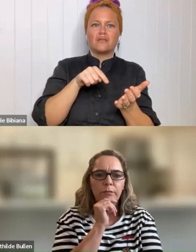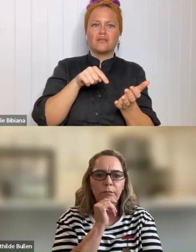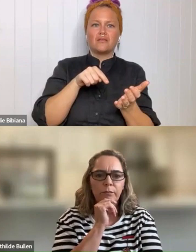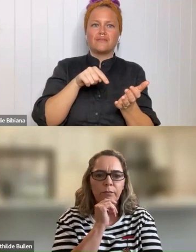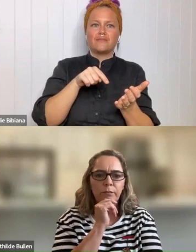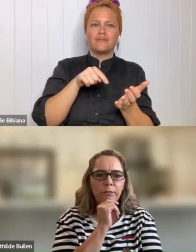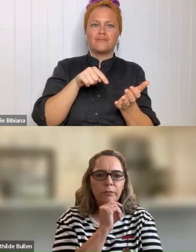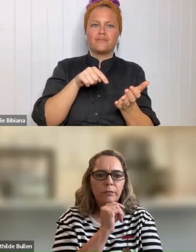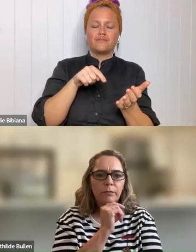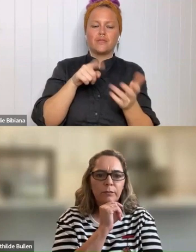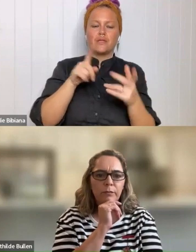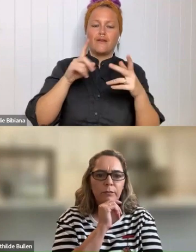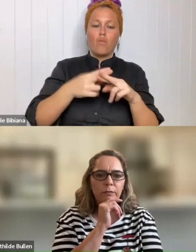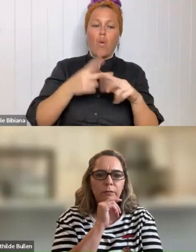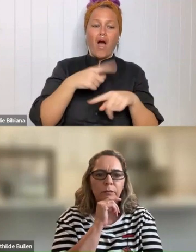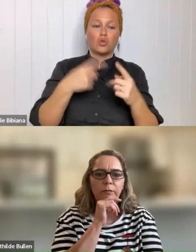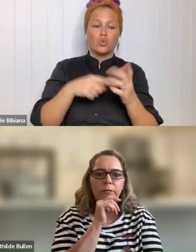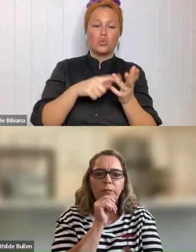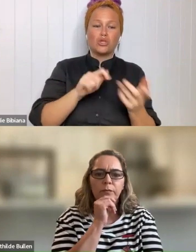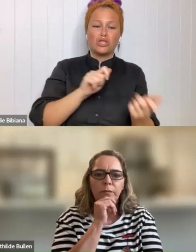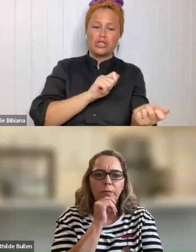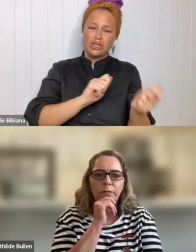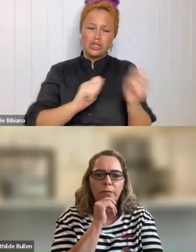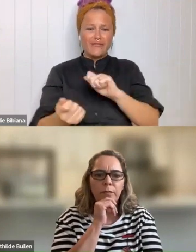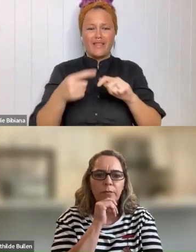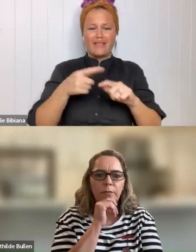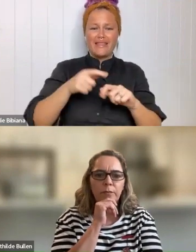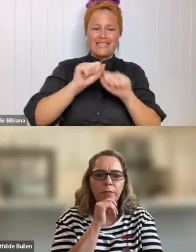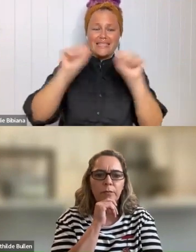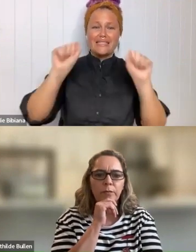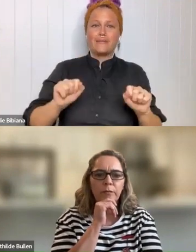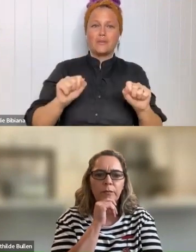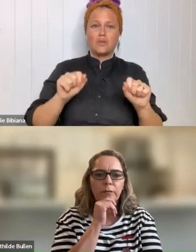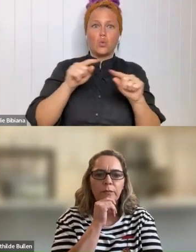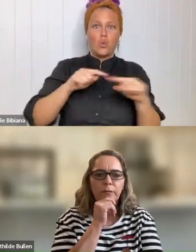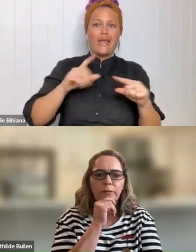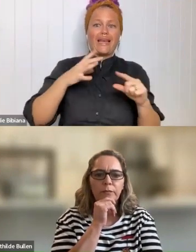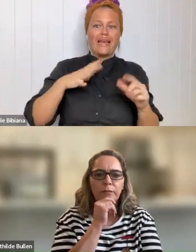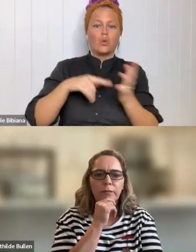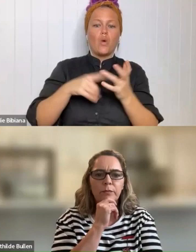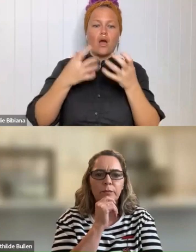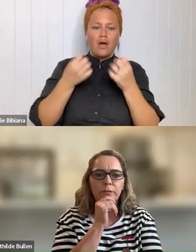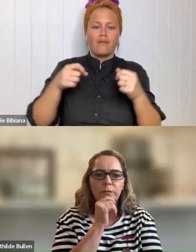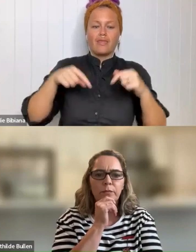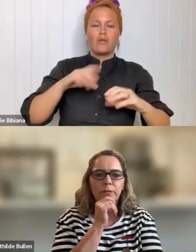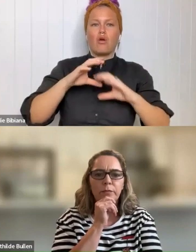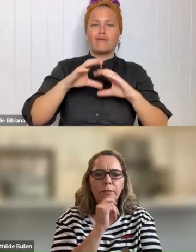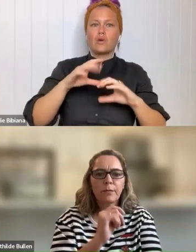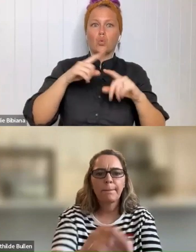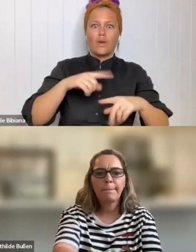for us to really shift those systems, we need to be having these conversations. And we need to really be thinking about, how